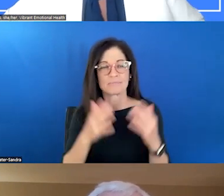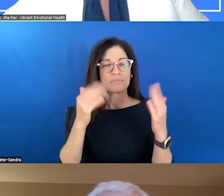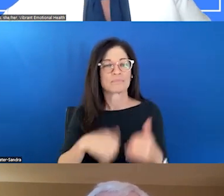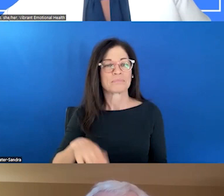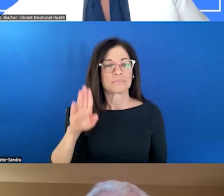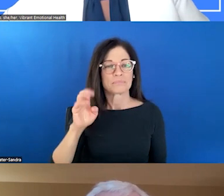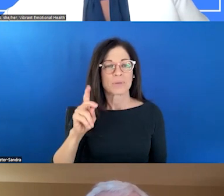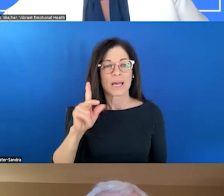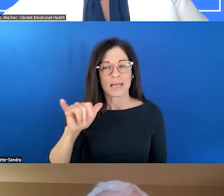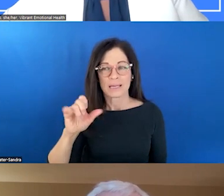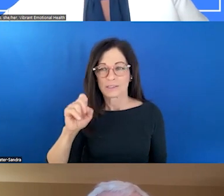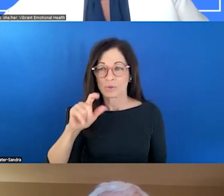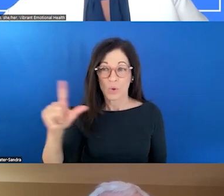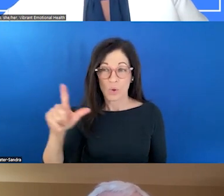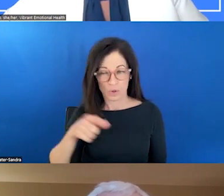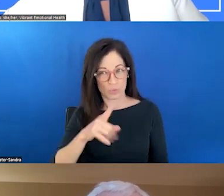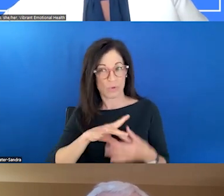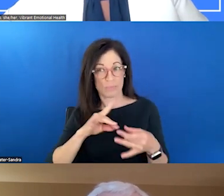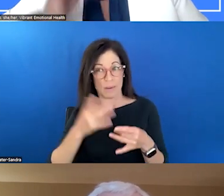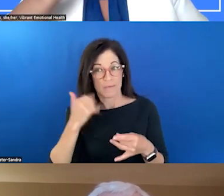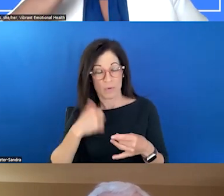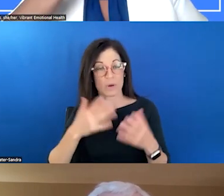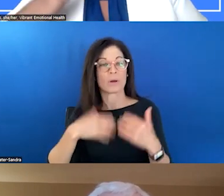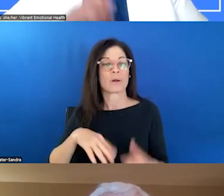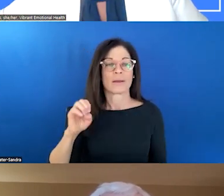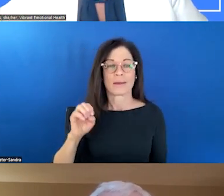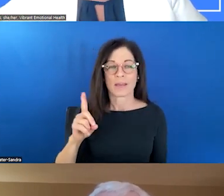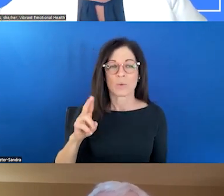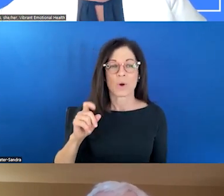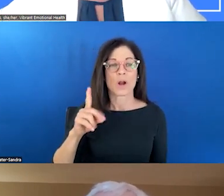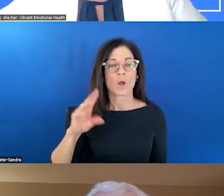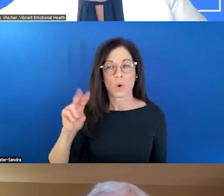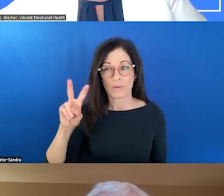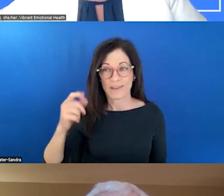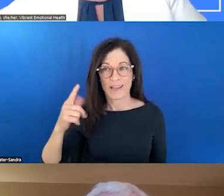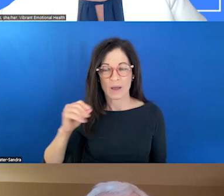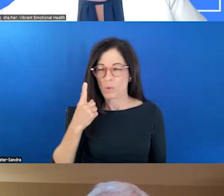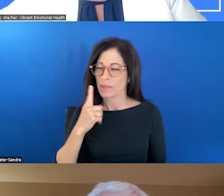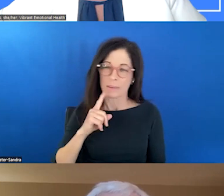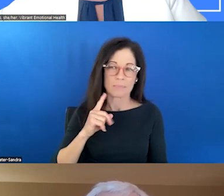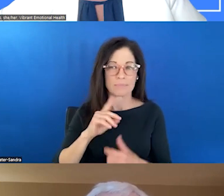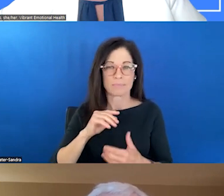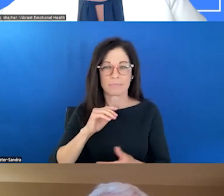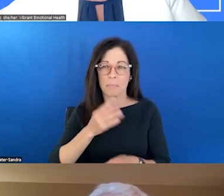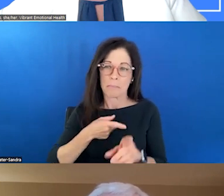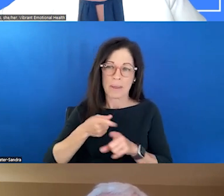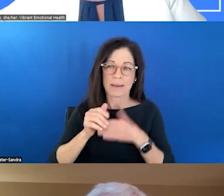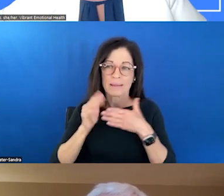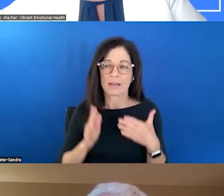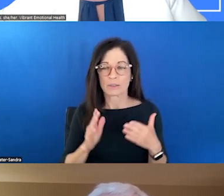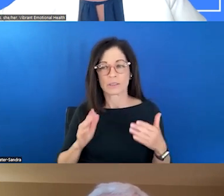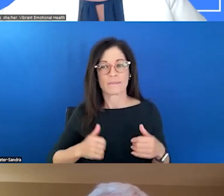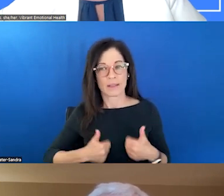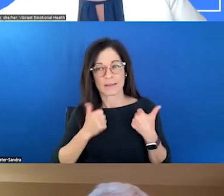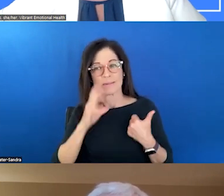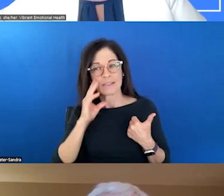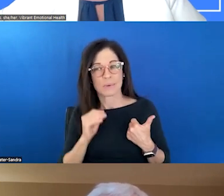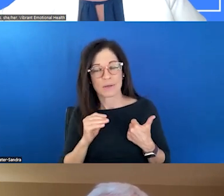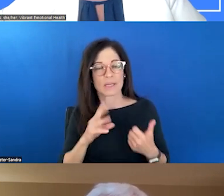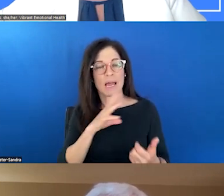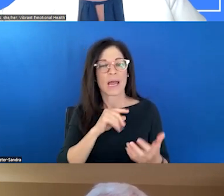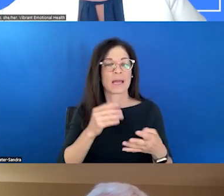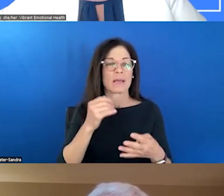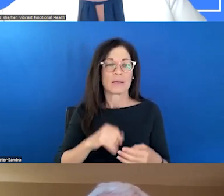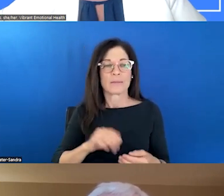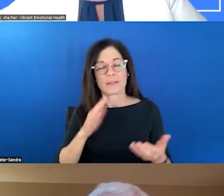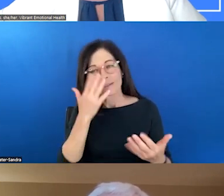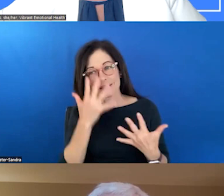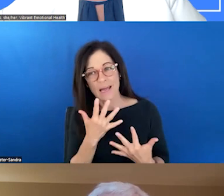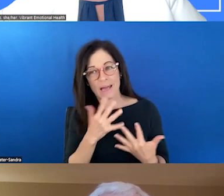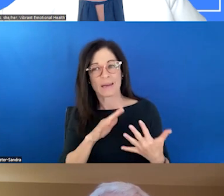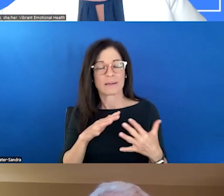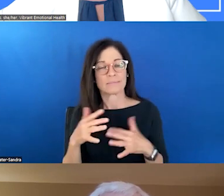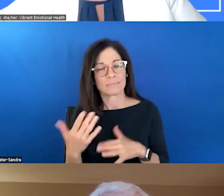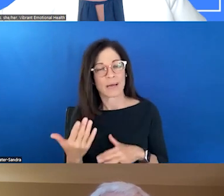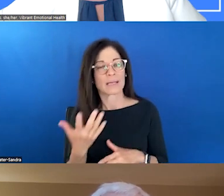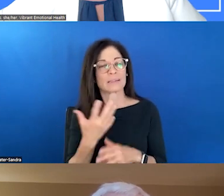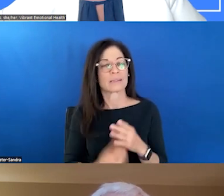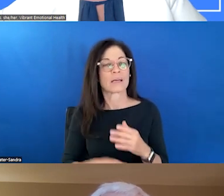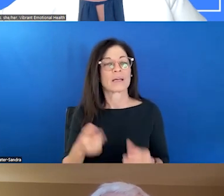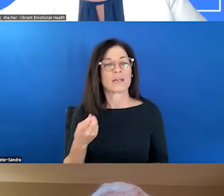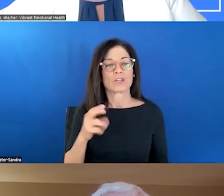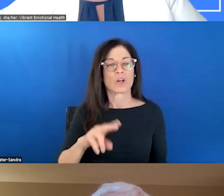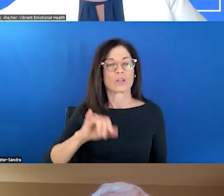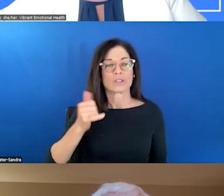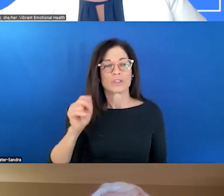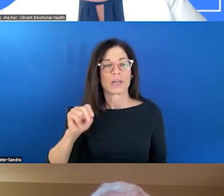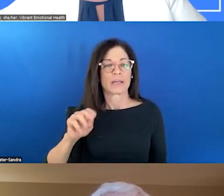[INDISCERNIBLE], AND THE LATE JANE MOKKENSTORM OF THE